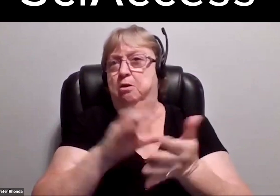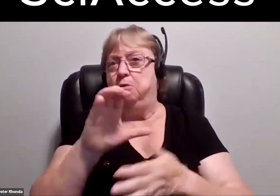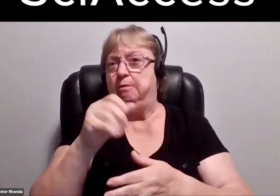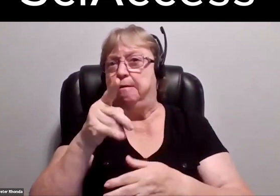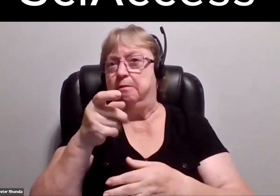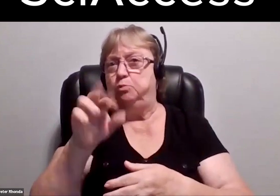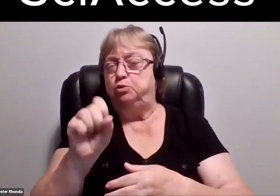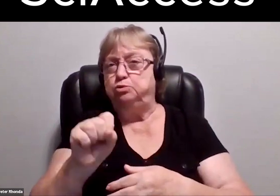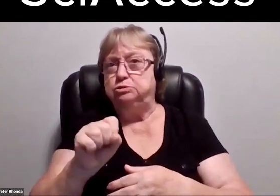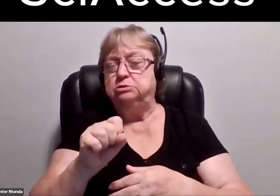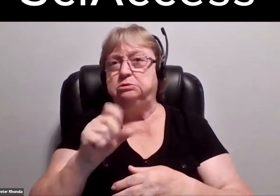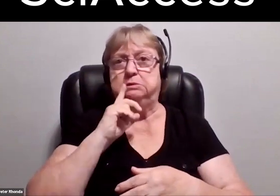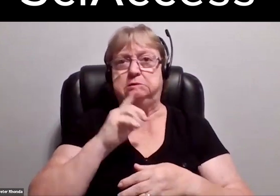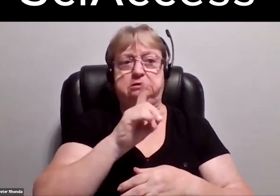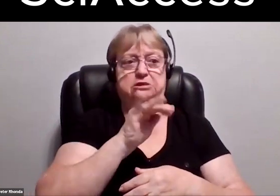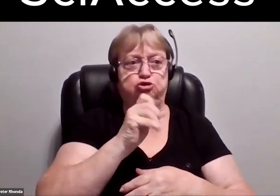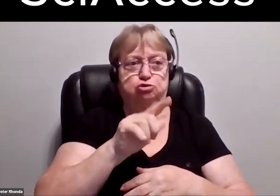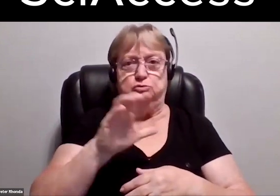to measure the parts and assemble the model.